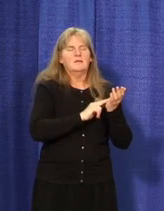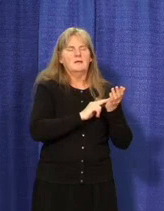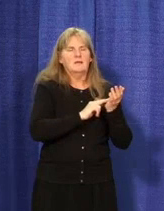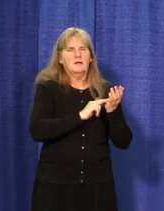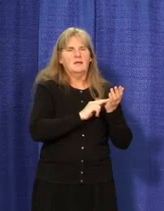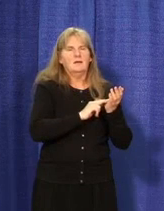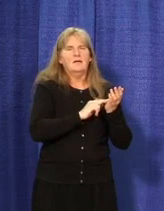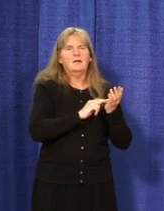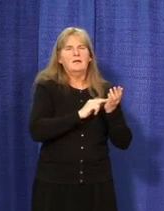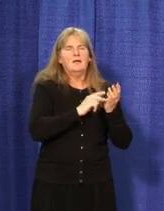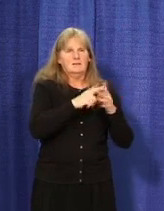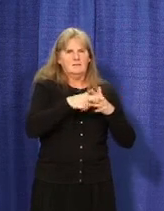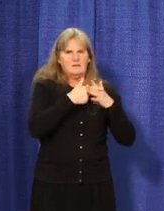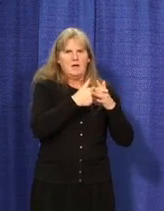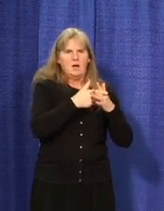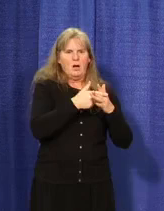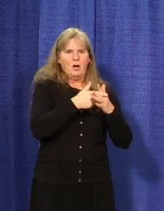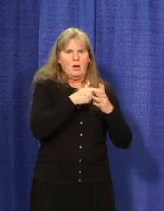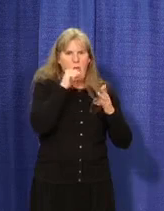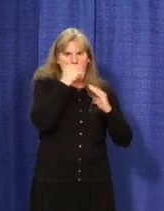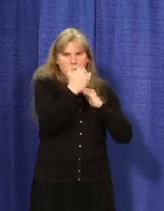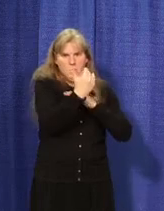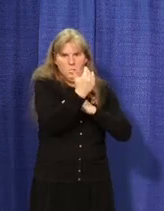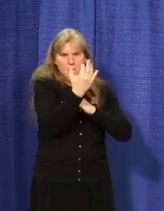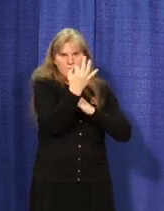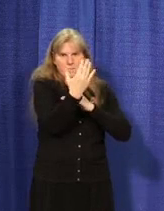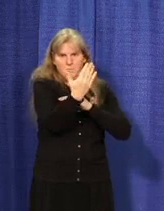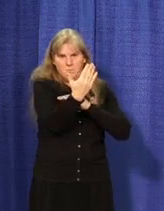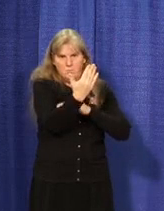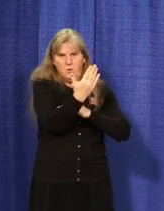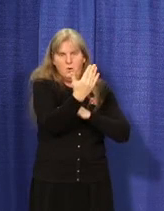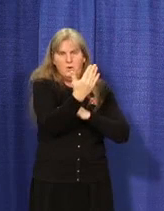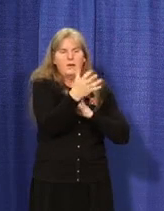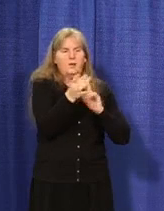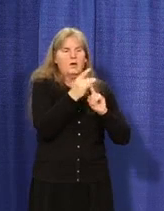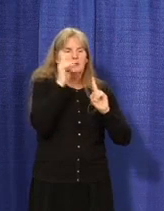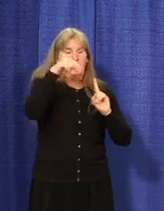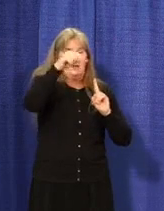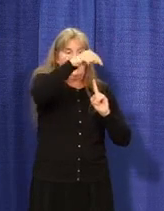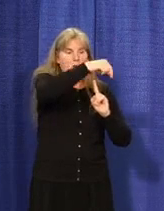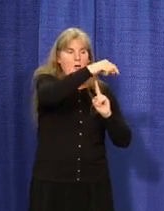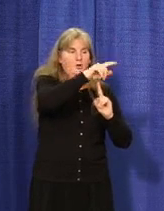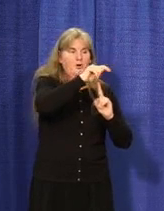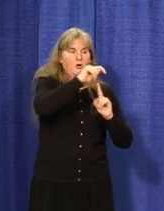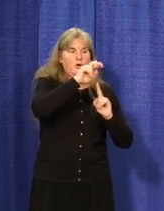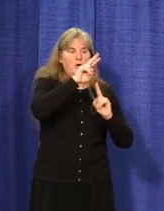begins first thing in the morning. Then what we need, we need the